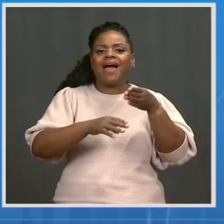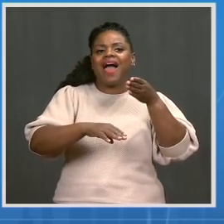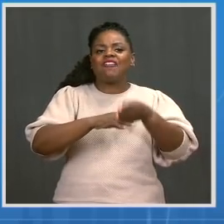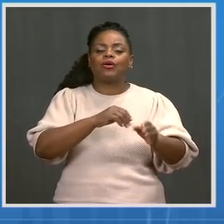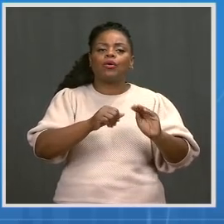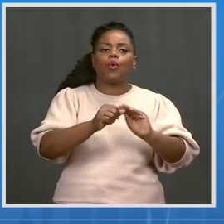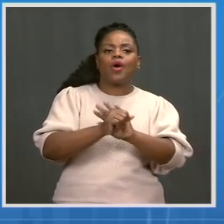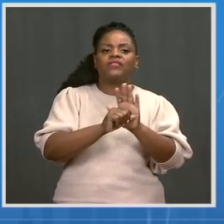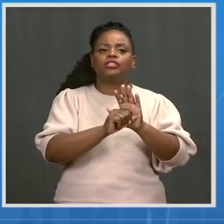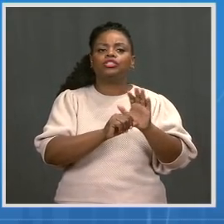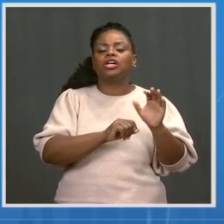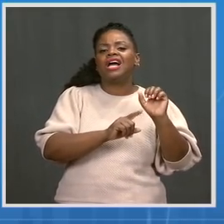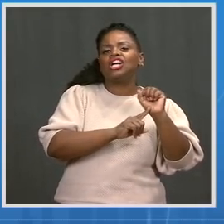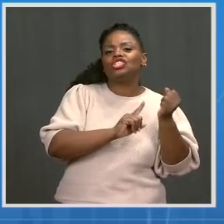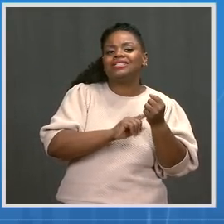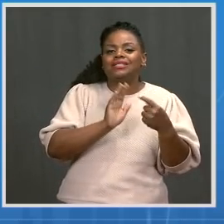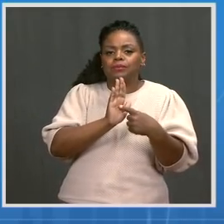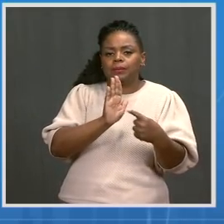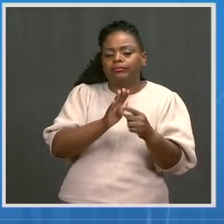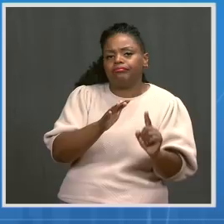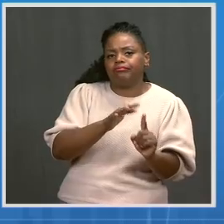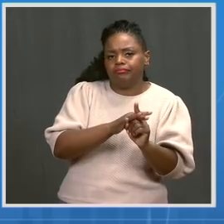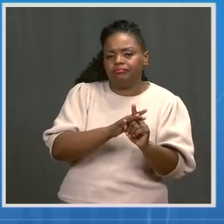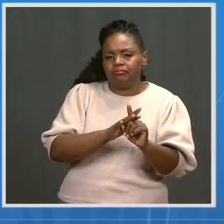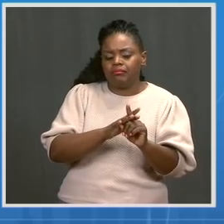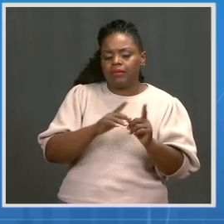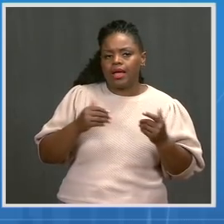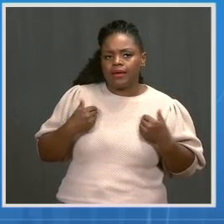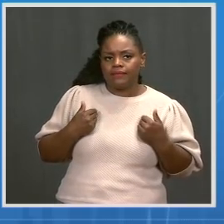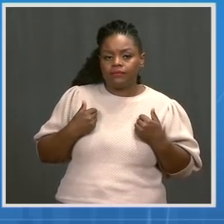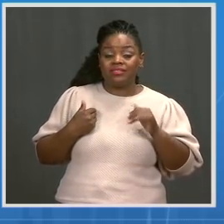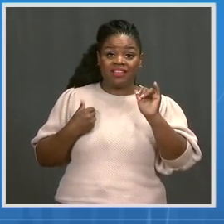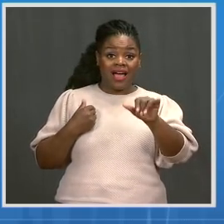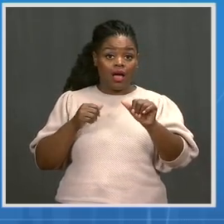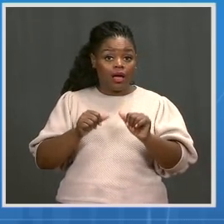but additional research is needed and is ongoing with funding from NIH and CDC.